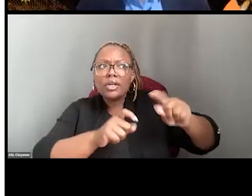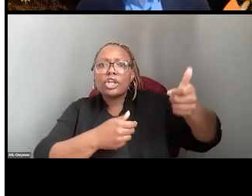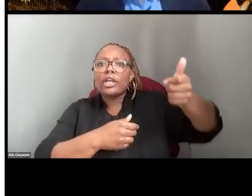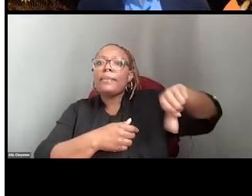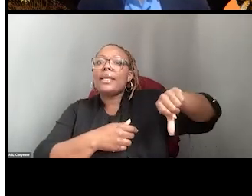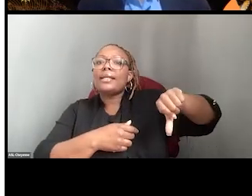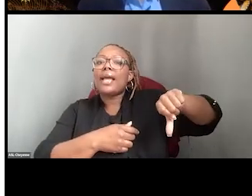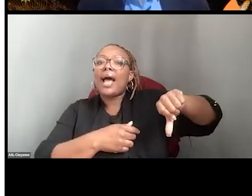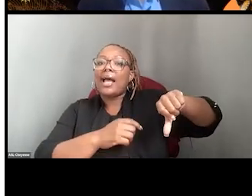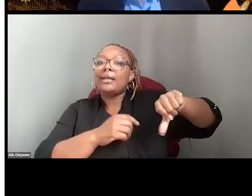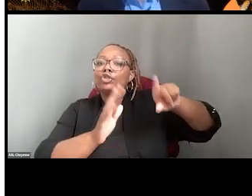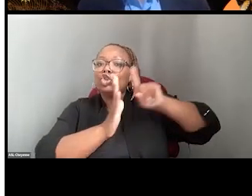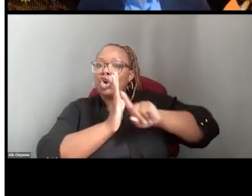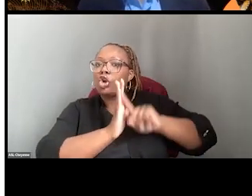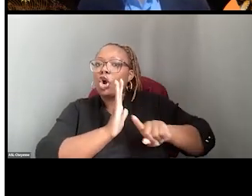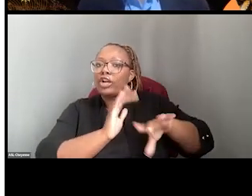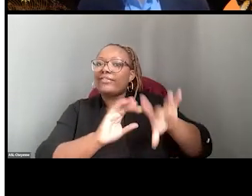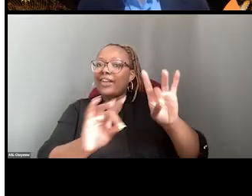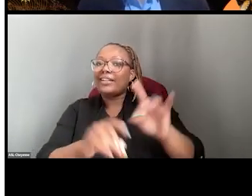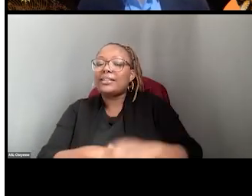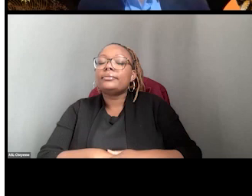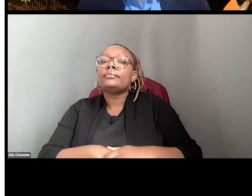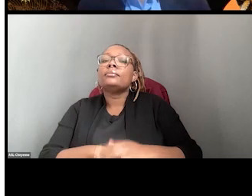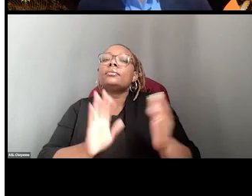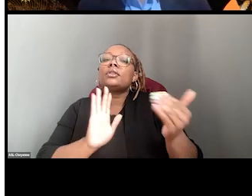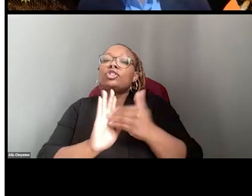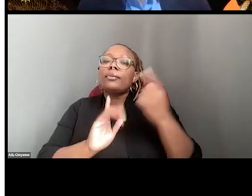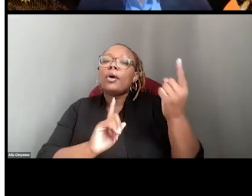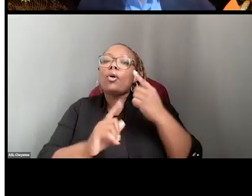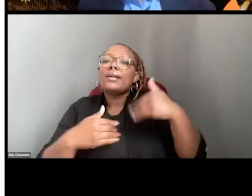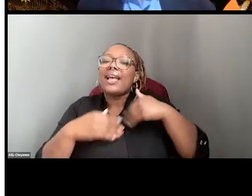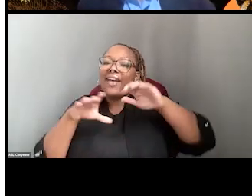So yes, and you must always have an active PI.